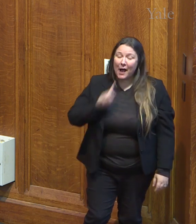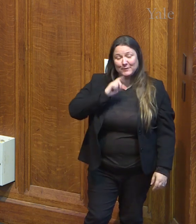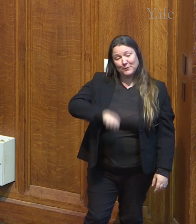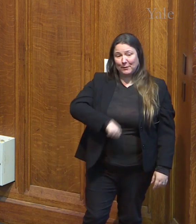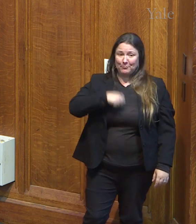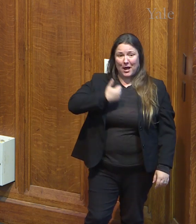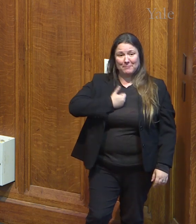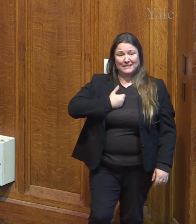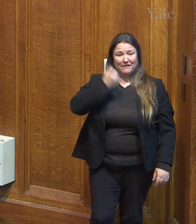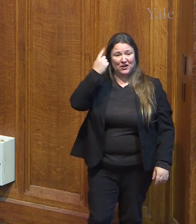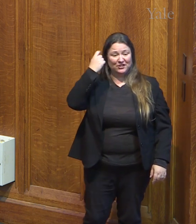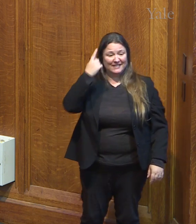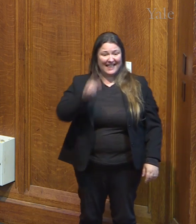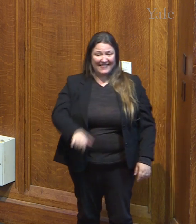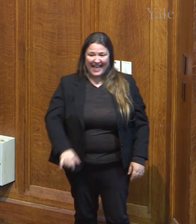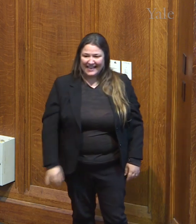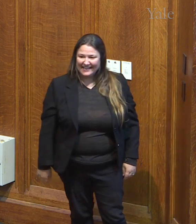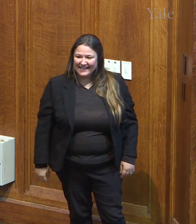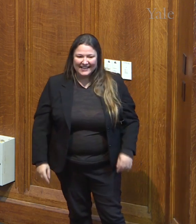but it was a once in a lifetime event.